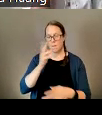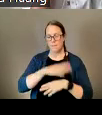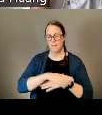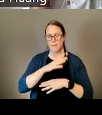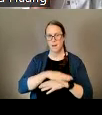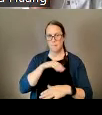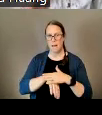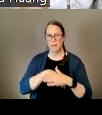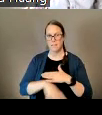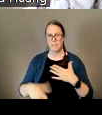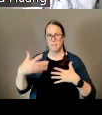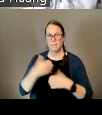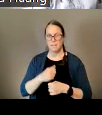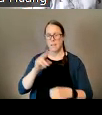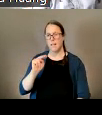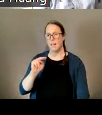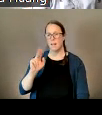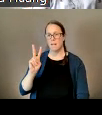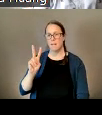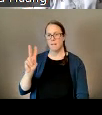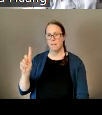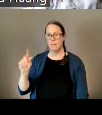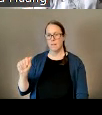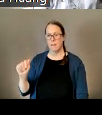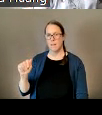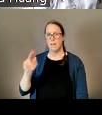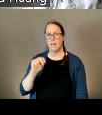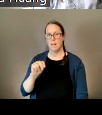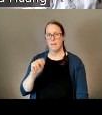or we just use the acronym NVDA.